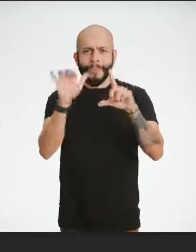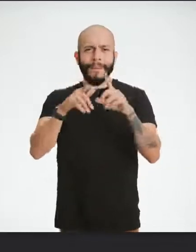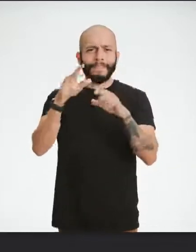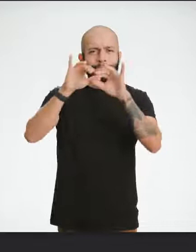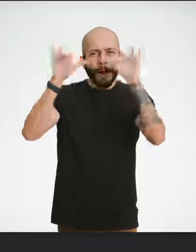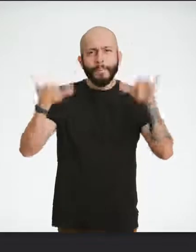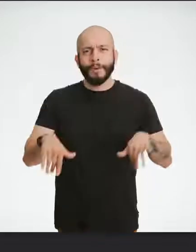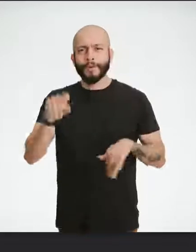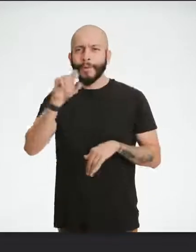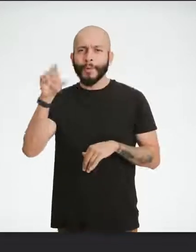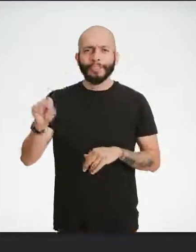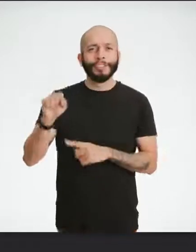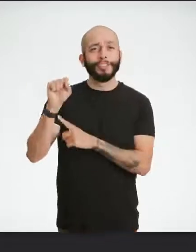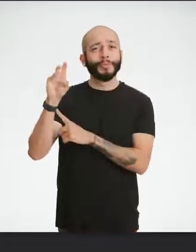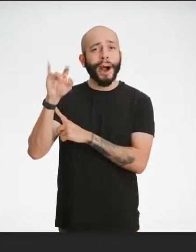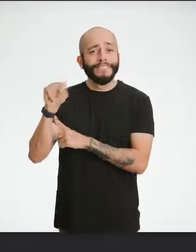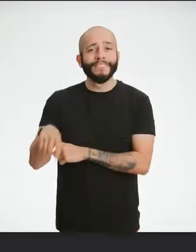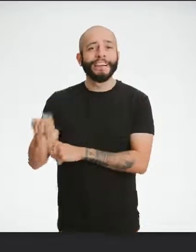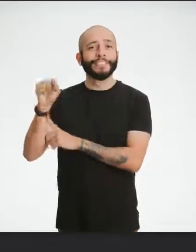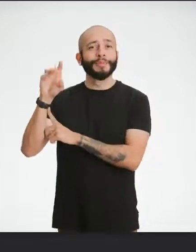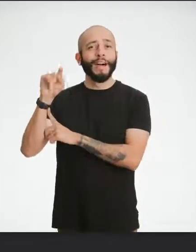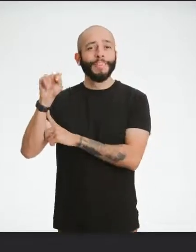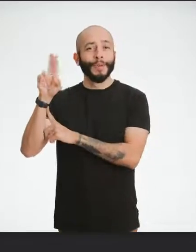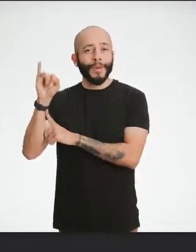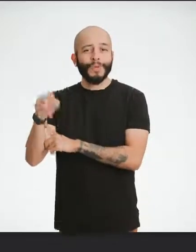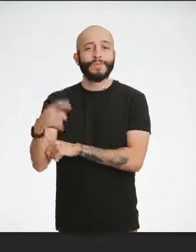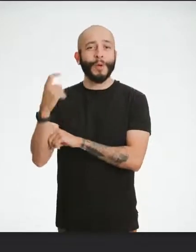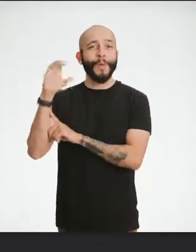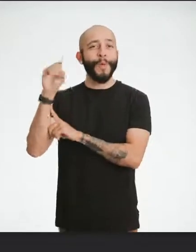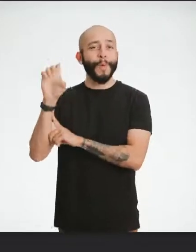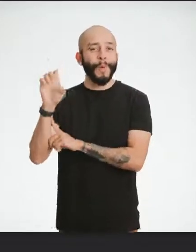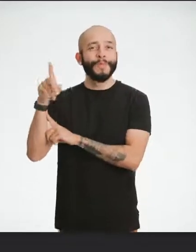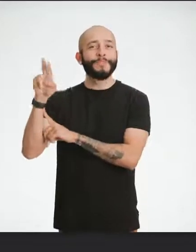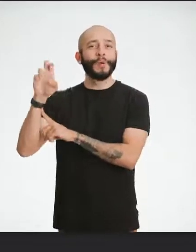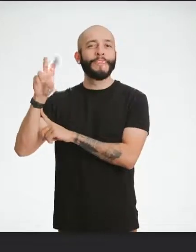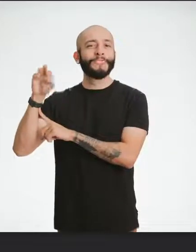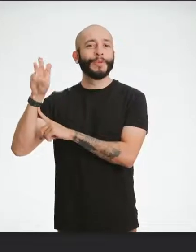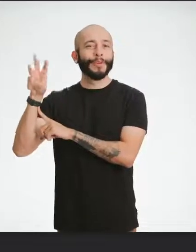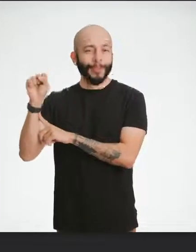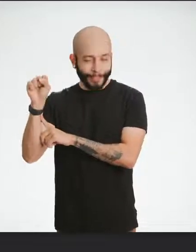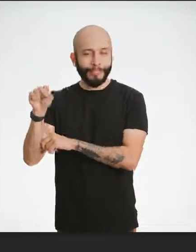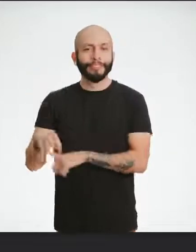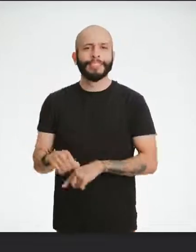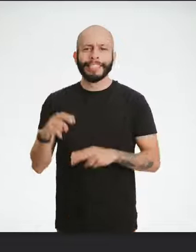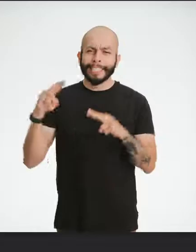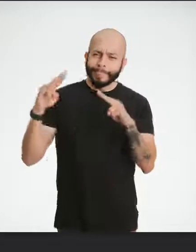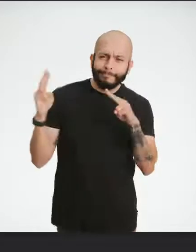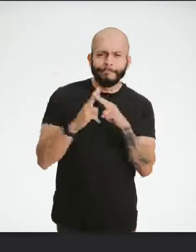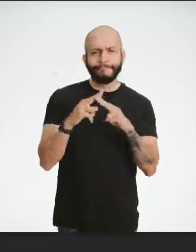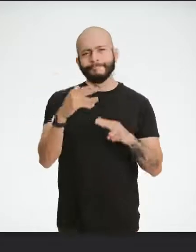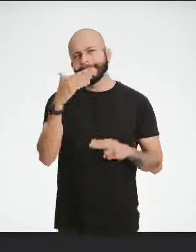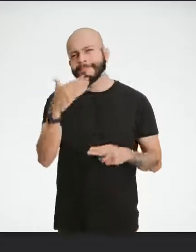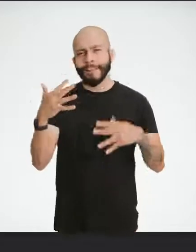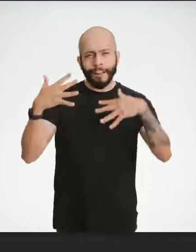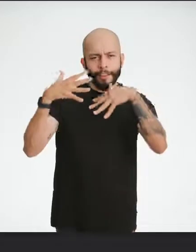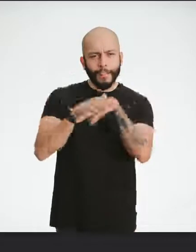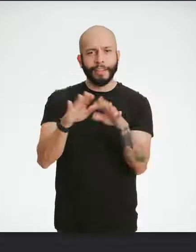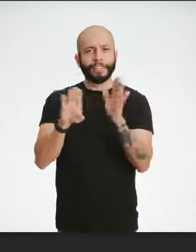language, frameworks, and tools: Swift, SwiftUI, and Xcode Previews.